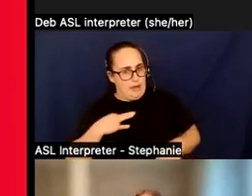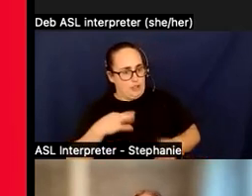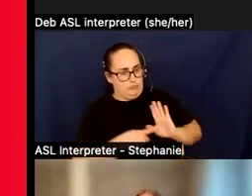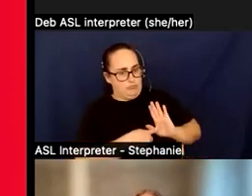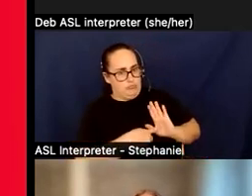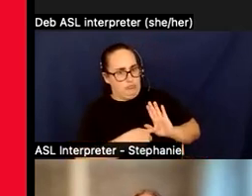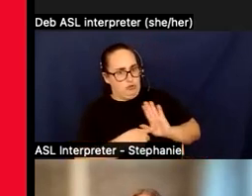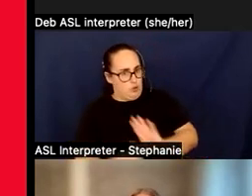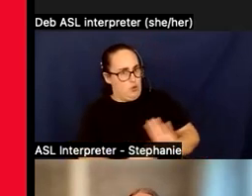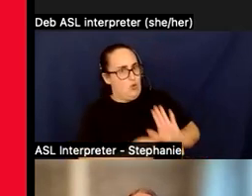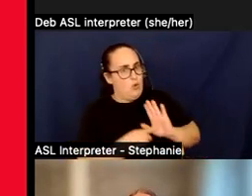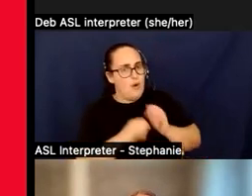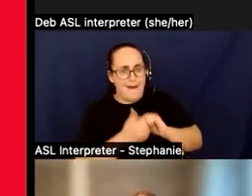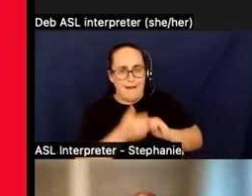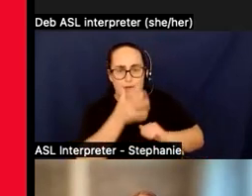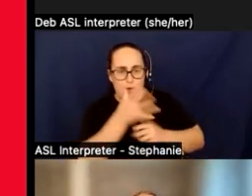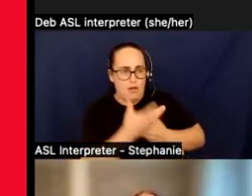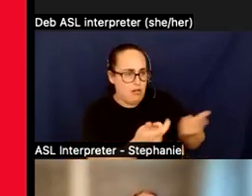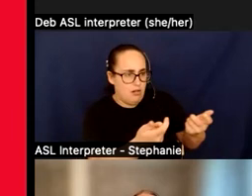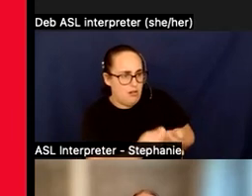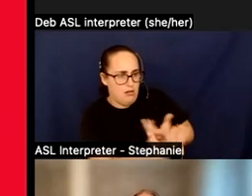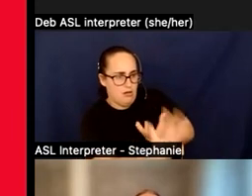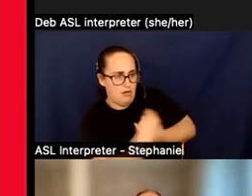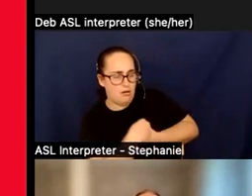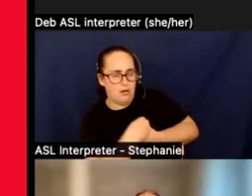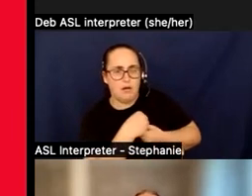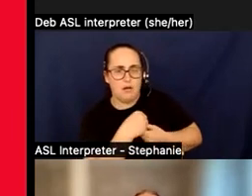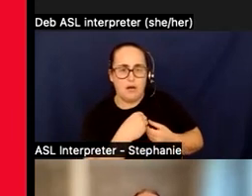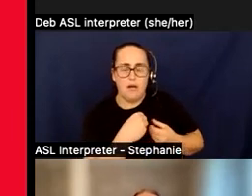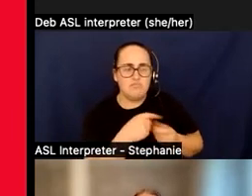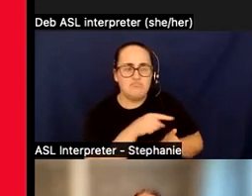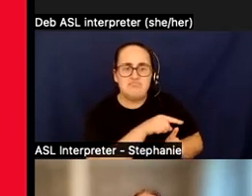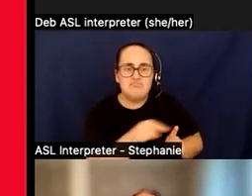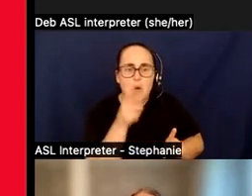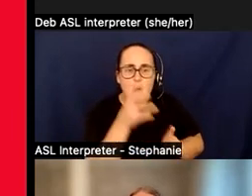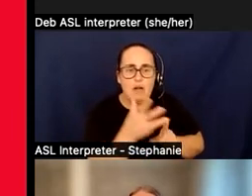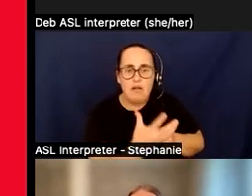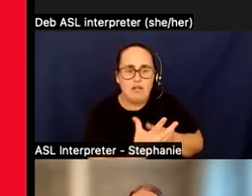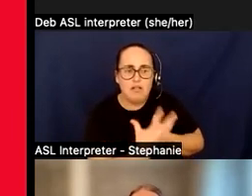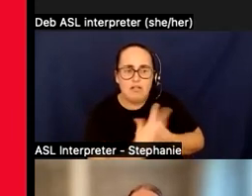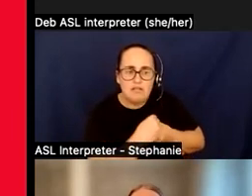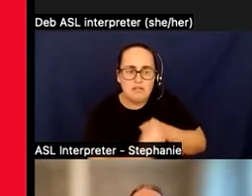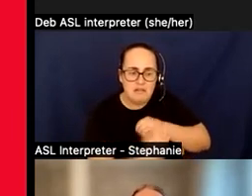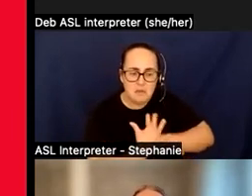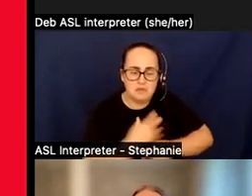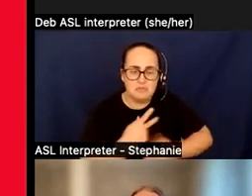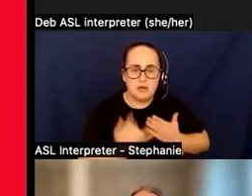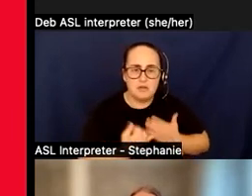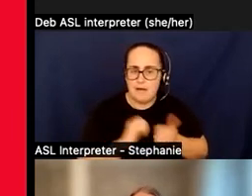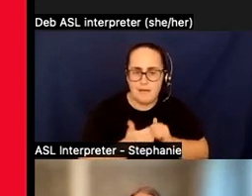with Indigenous communities, and how they're going to play a part on your project team.